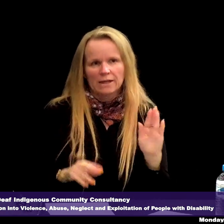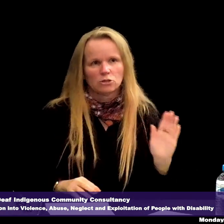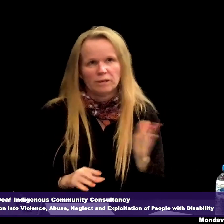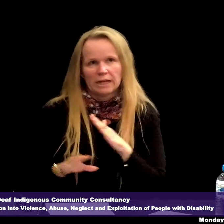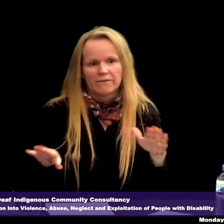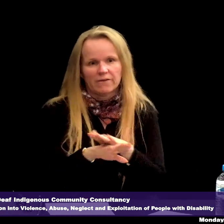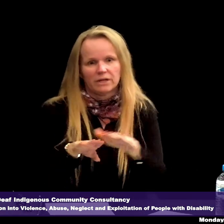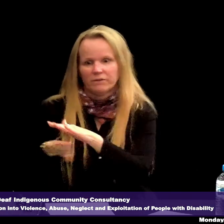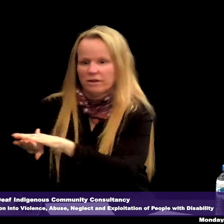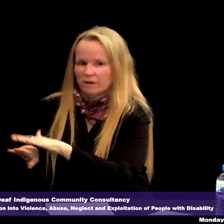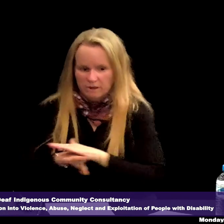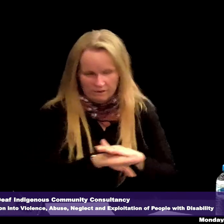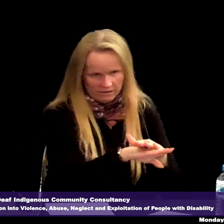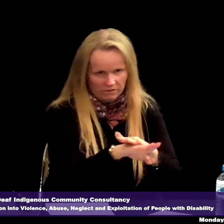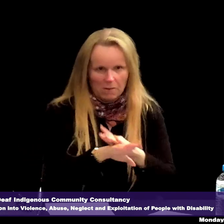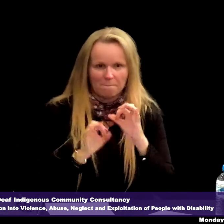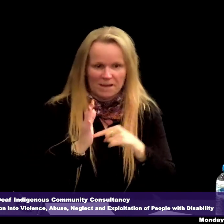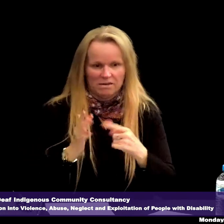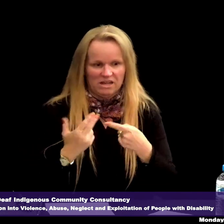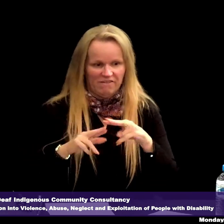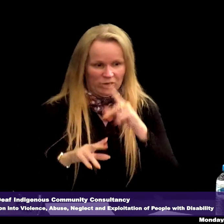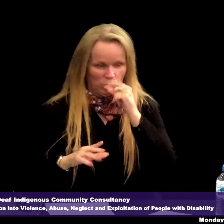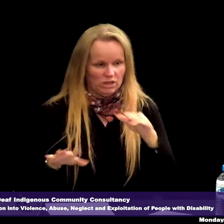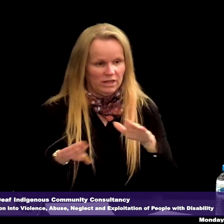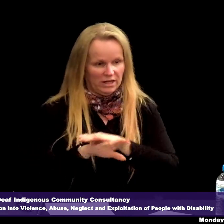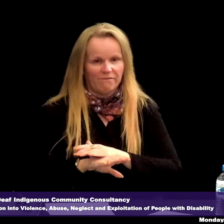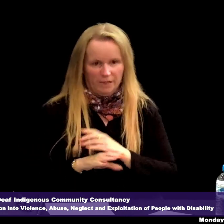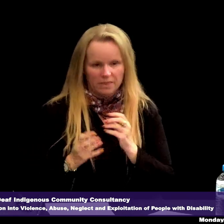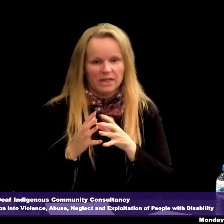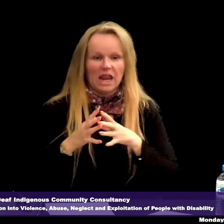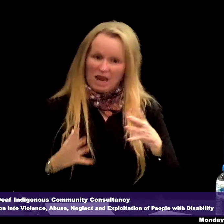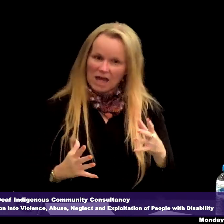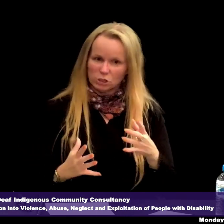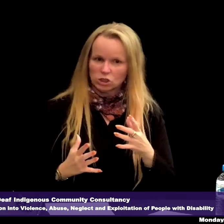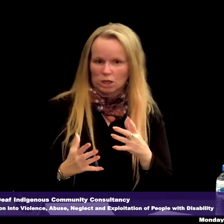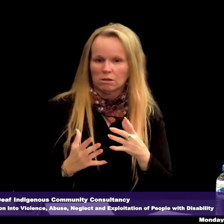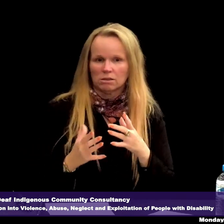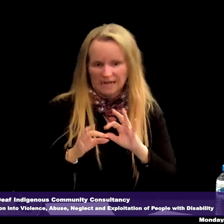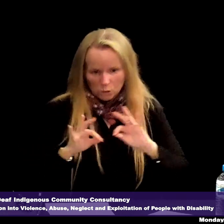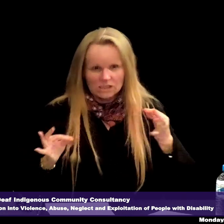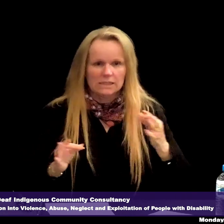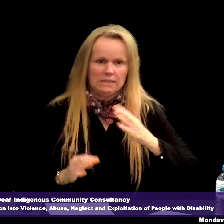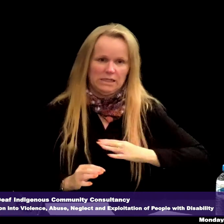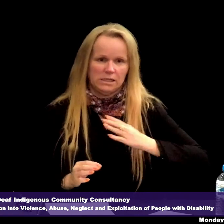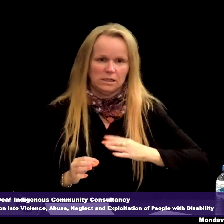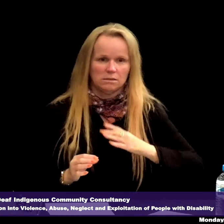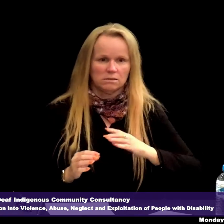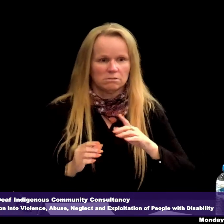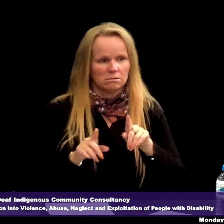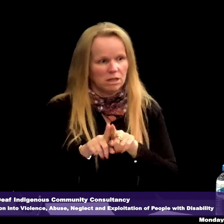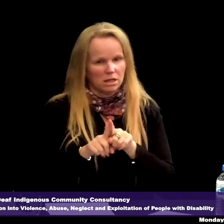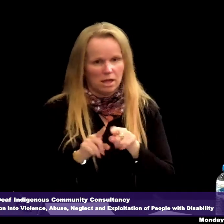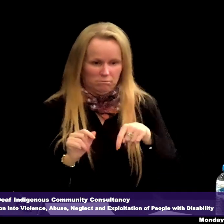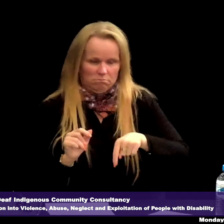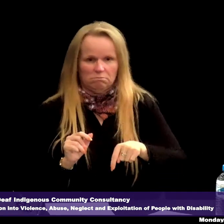at. I think if we could cover all of those needs, we could cover the larger linguistic